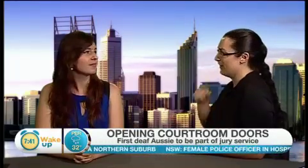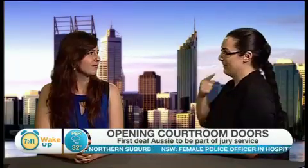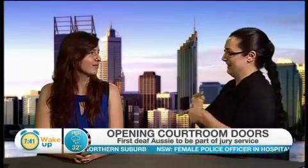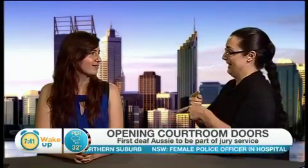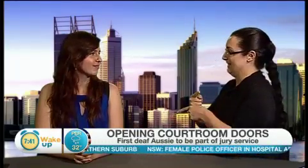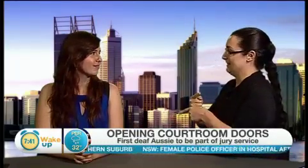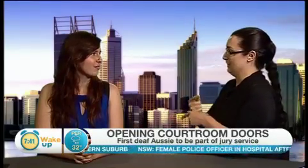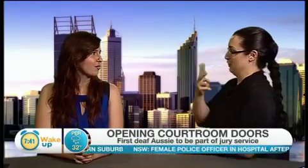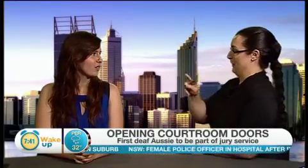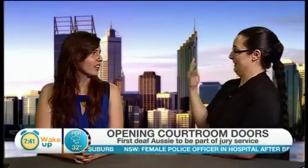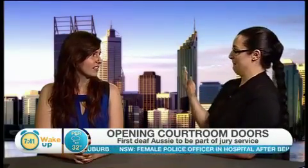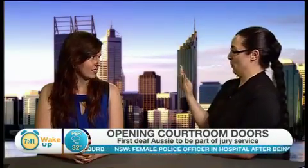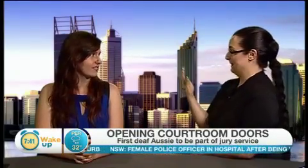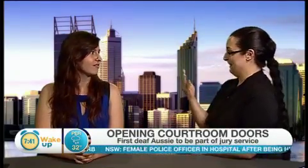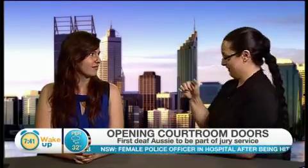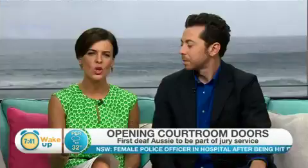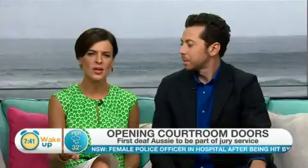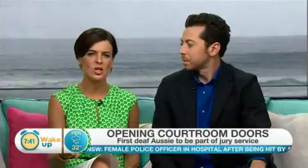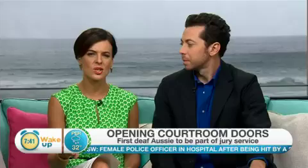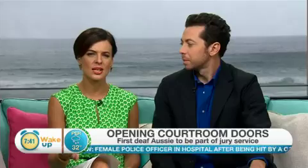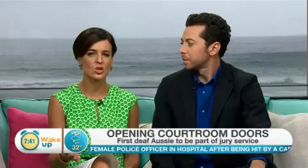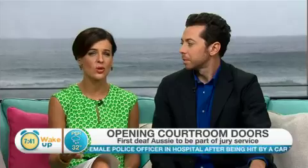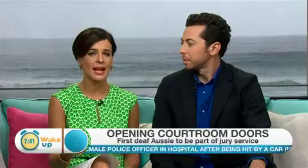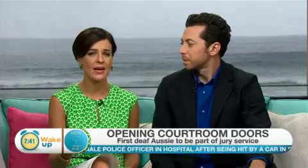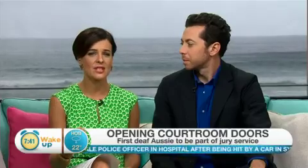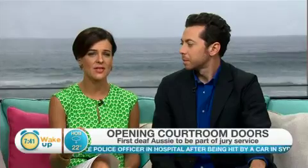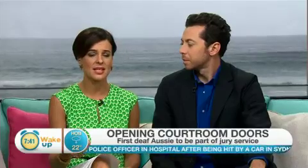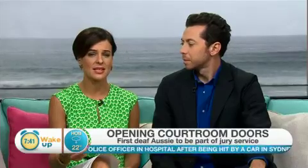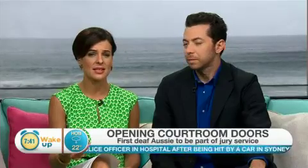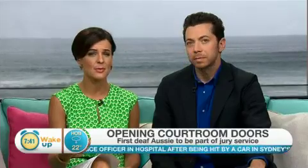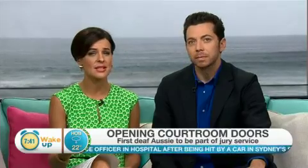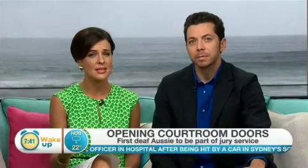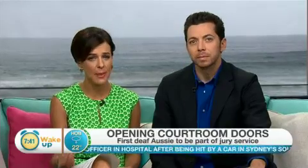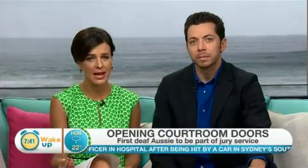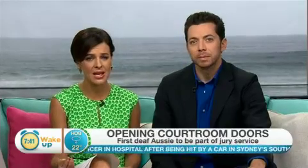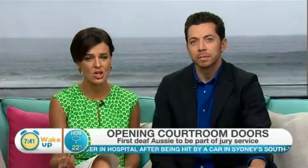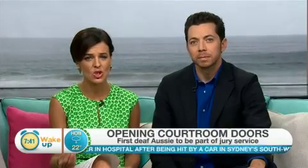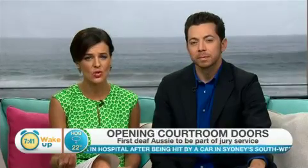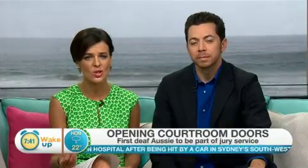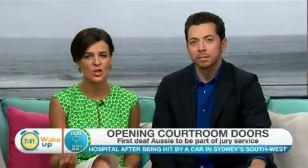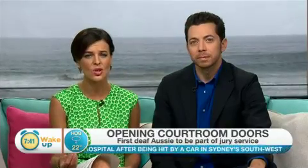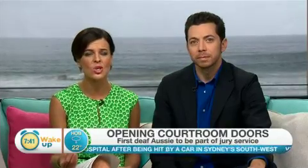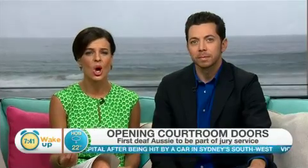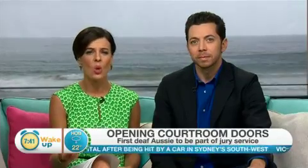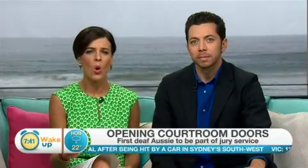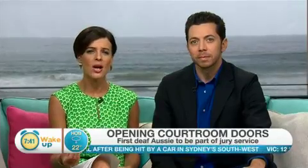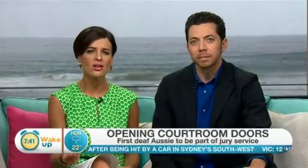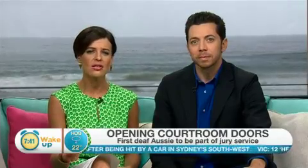course it is 2014 and it is time for change. Courts in the US and New Zealand already have deaf citizens participating in jury